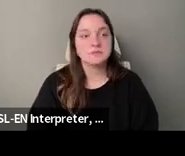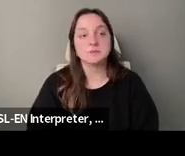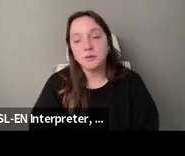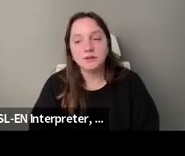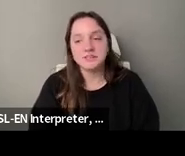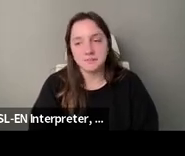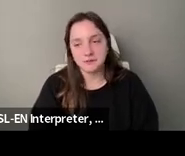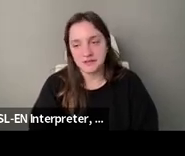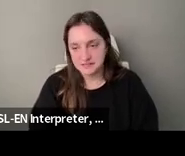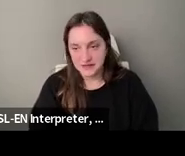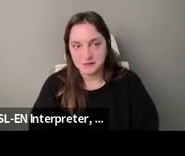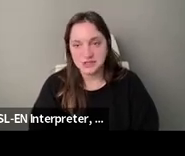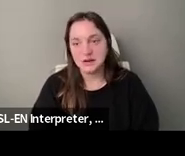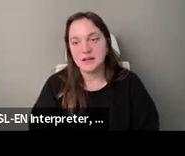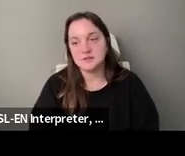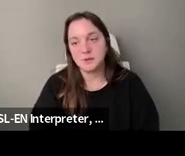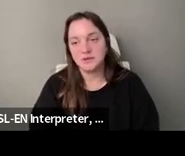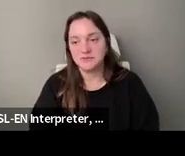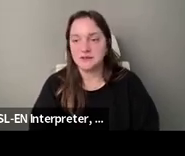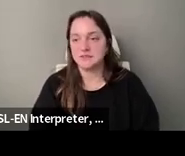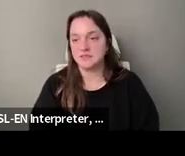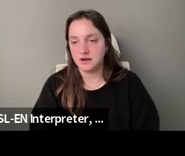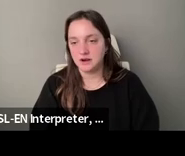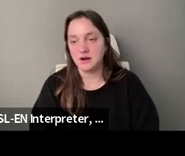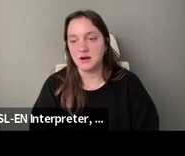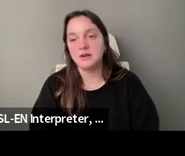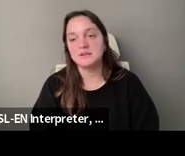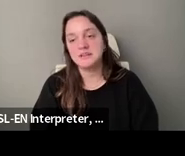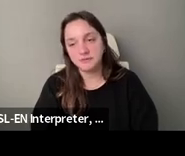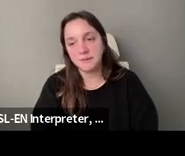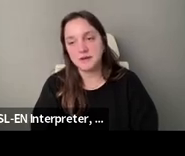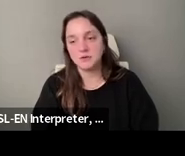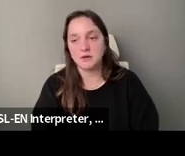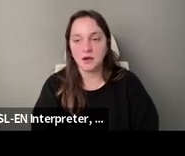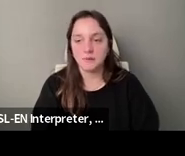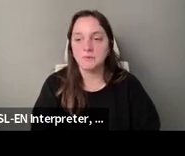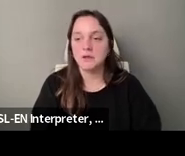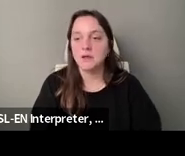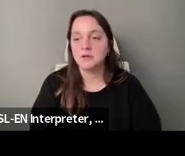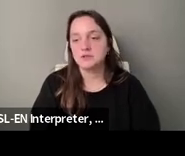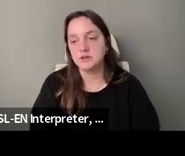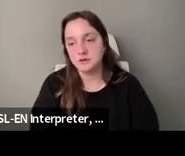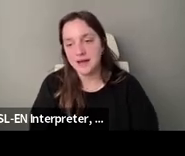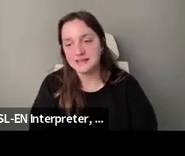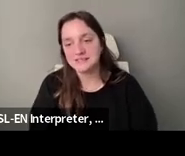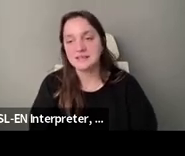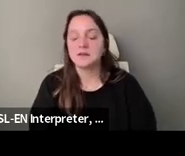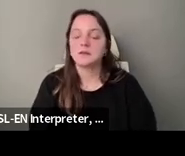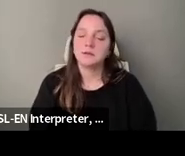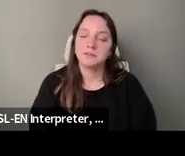examples like I said I would share is when we find that there are deaf women who come to the U.S., they're pregnant, they might have language access but